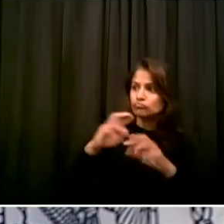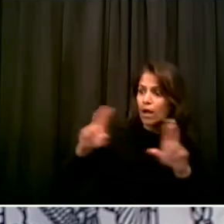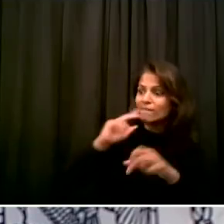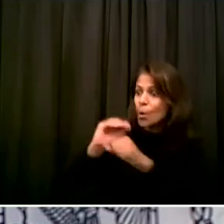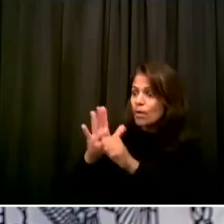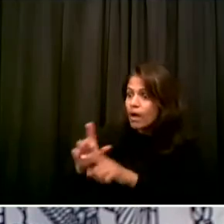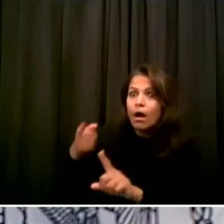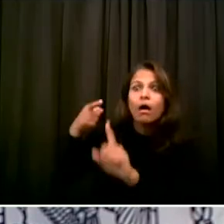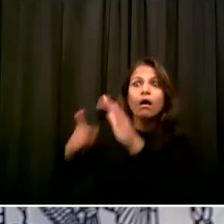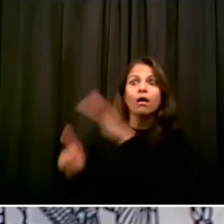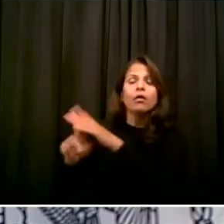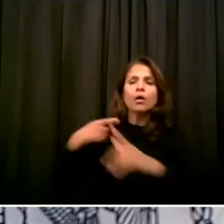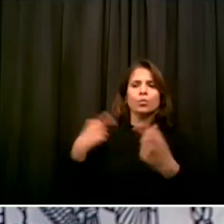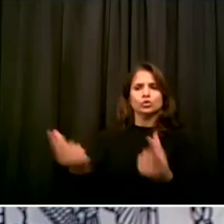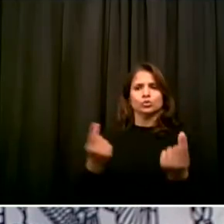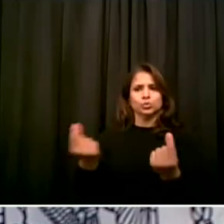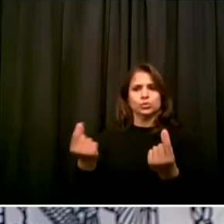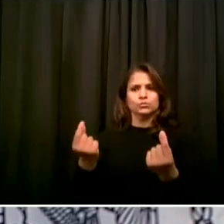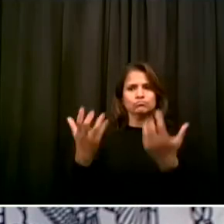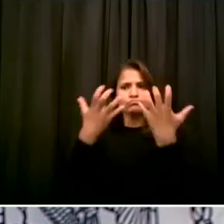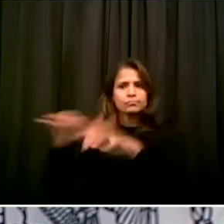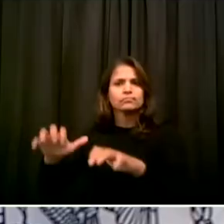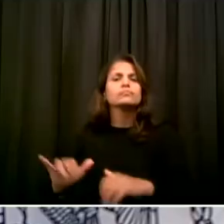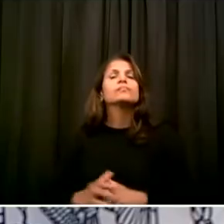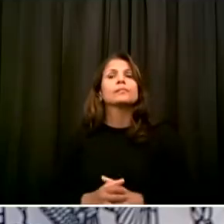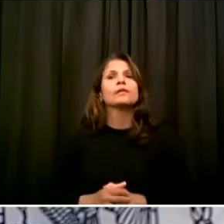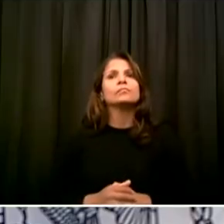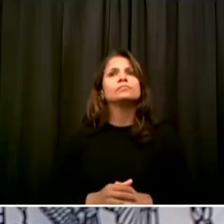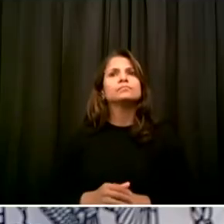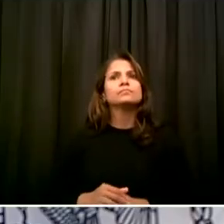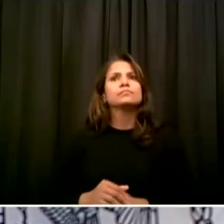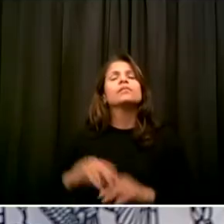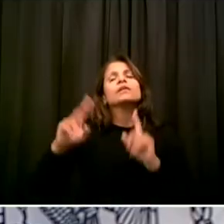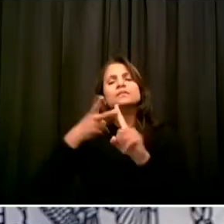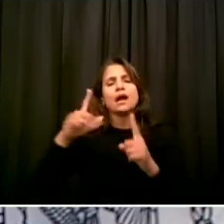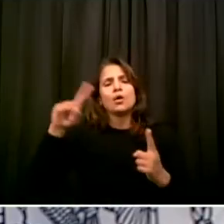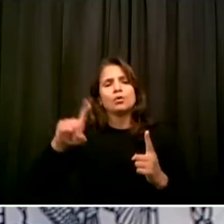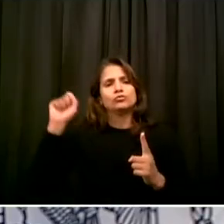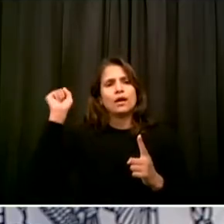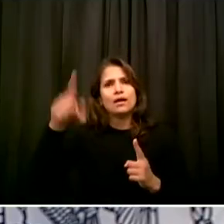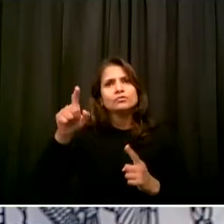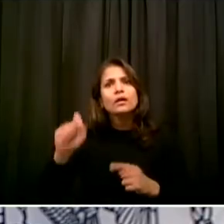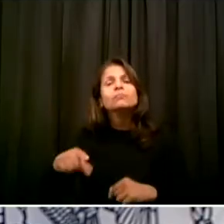BEEA RDYUT B TSEHO NURSES WILL BE READY. GO-AHEAD. MY SECOND